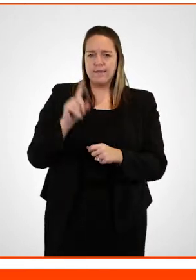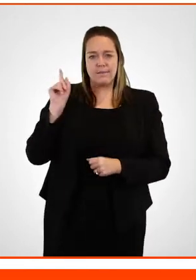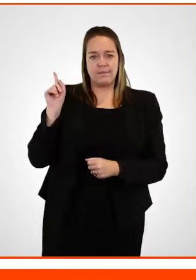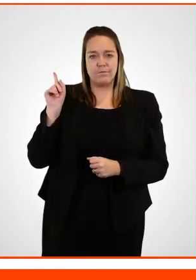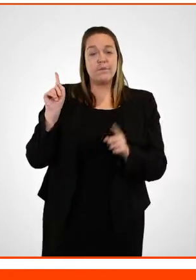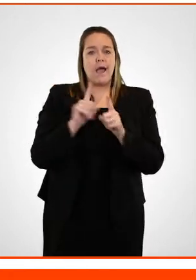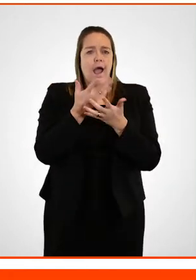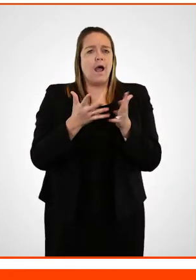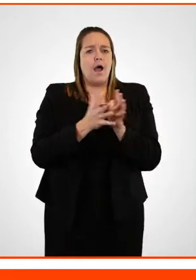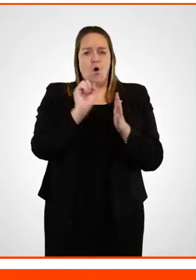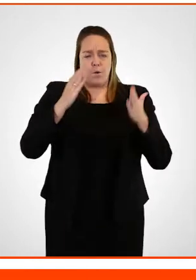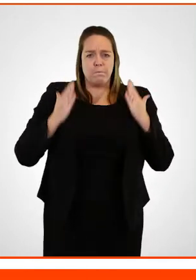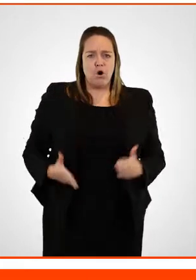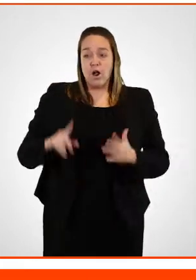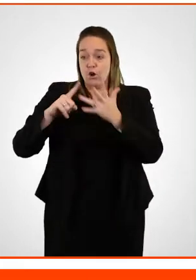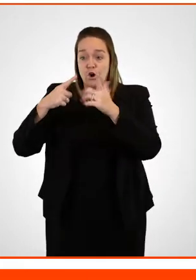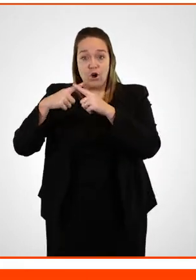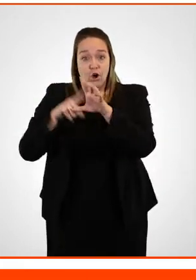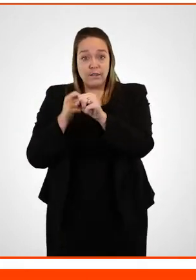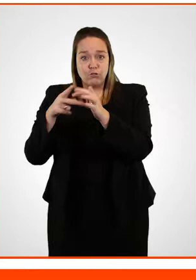how does your body take in oxygen,